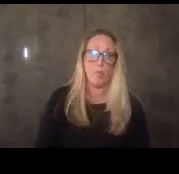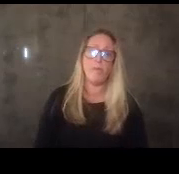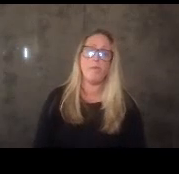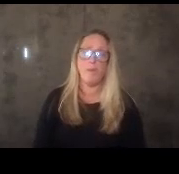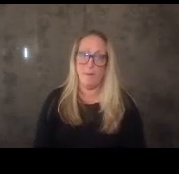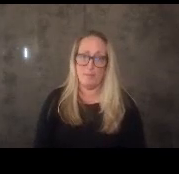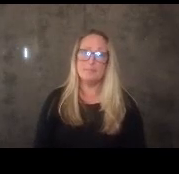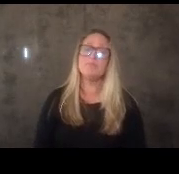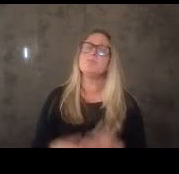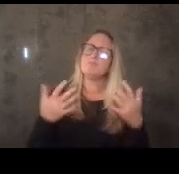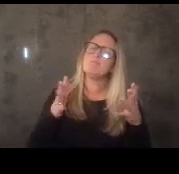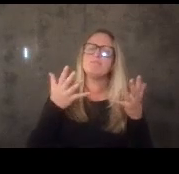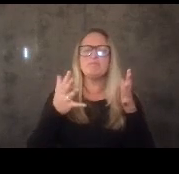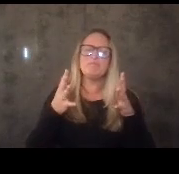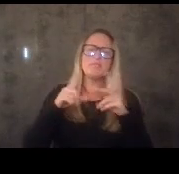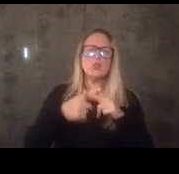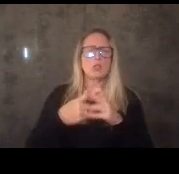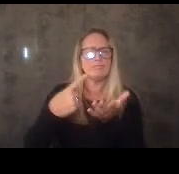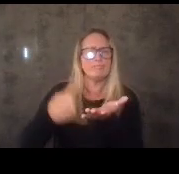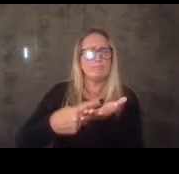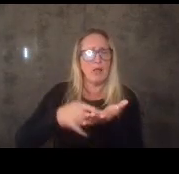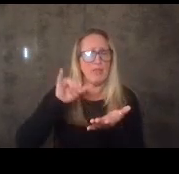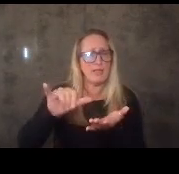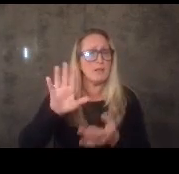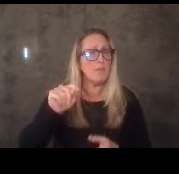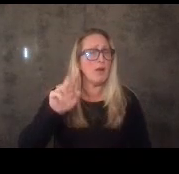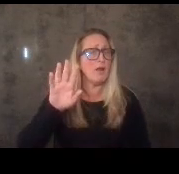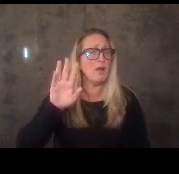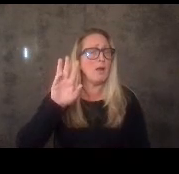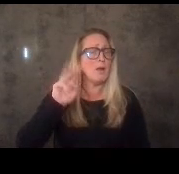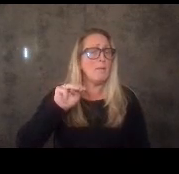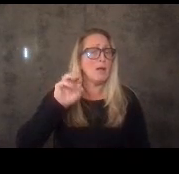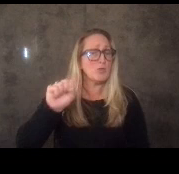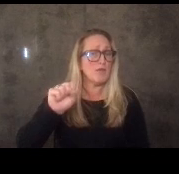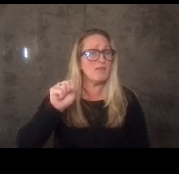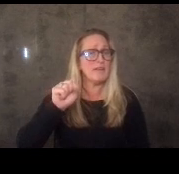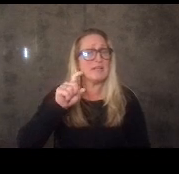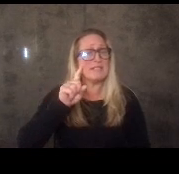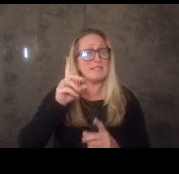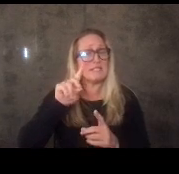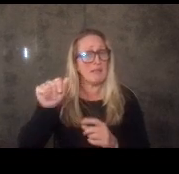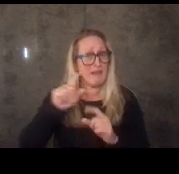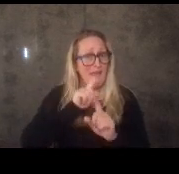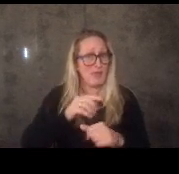So I already kind of started talking about this, but the Microsoft enterprise Disability answer desk. It does offer